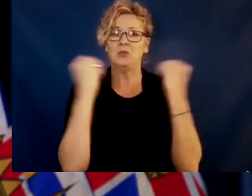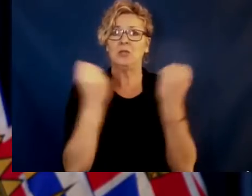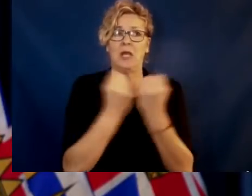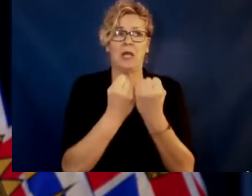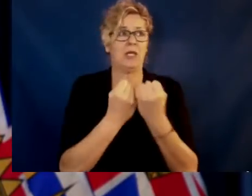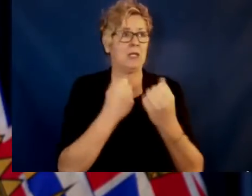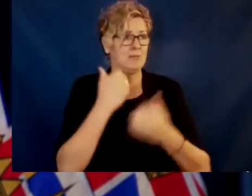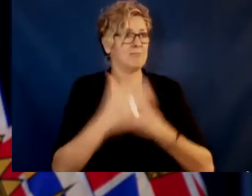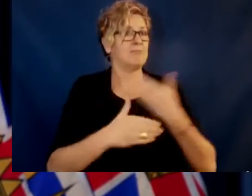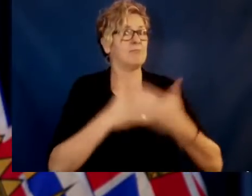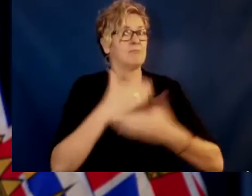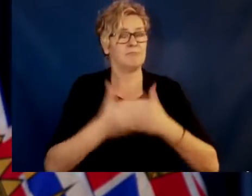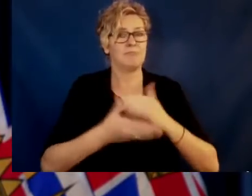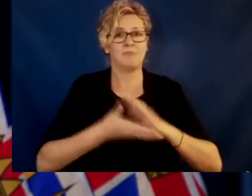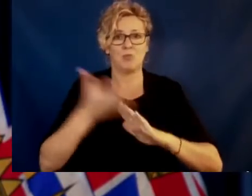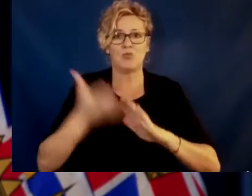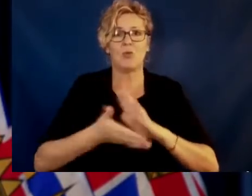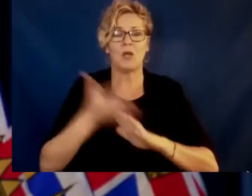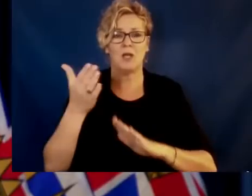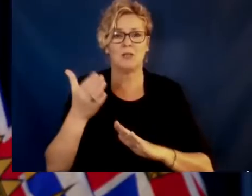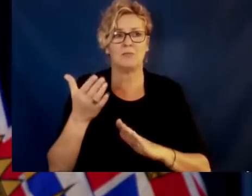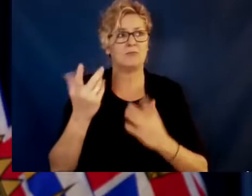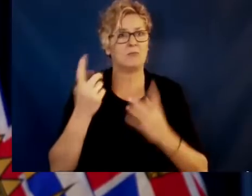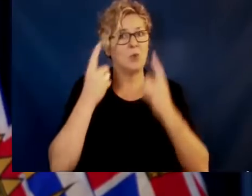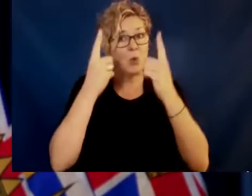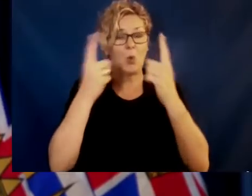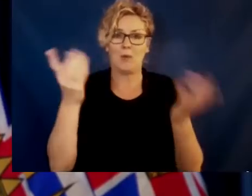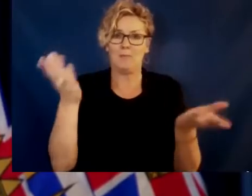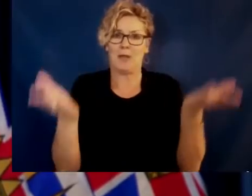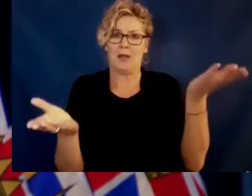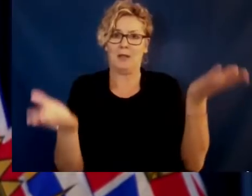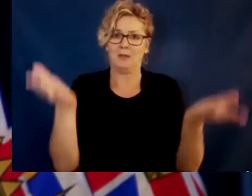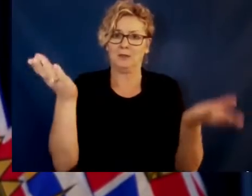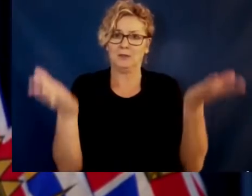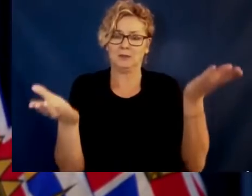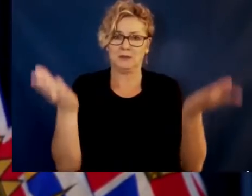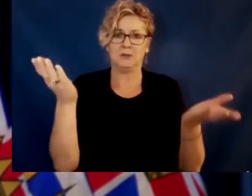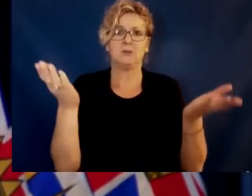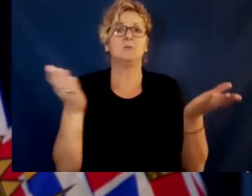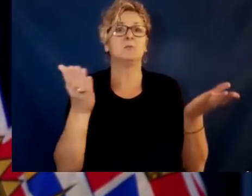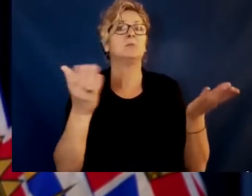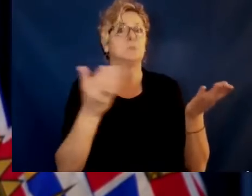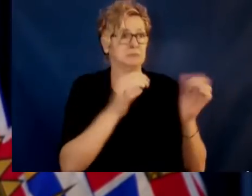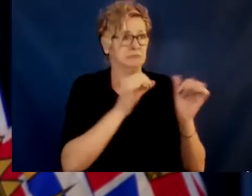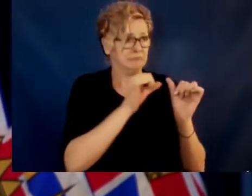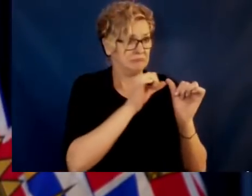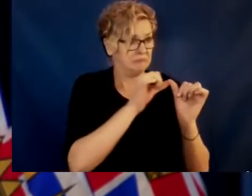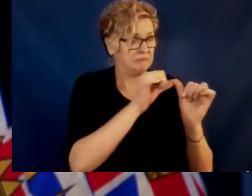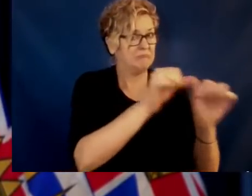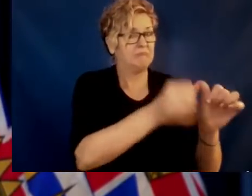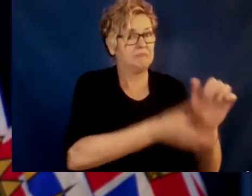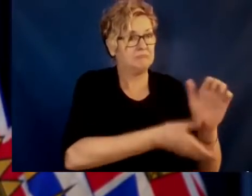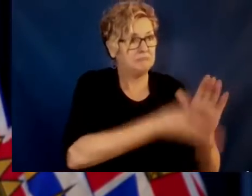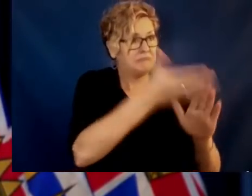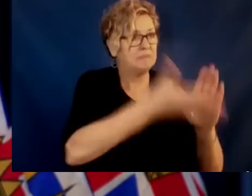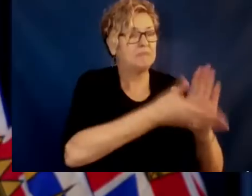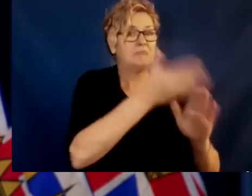This is the balance we are working to achieve. We have done it before and we can do it again, finding that balance.